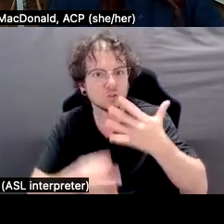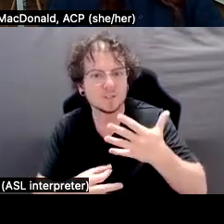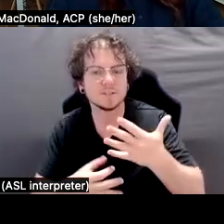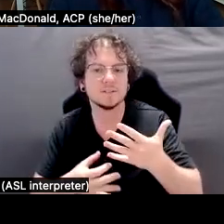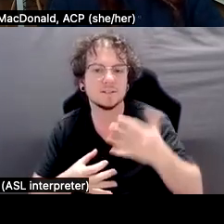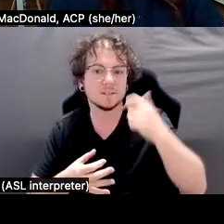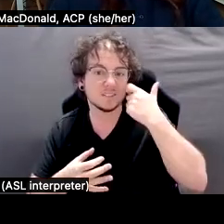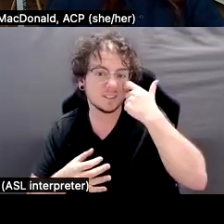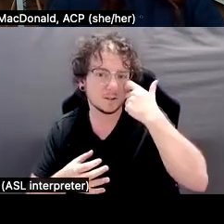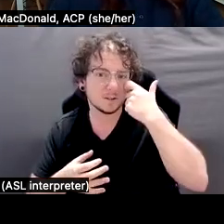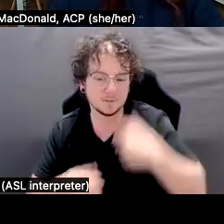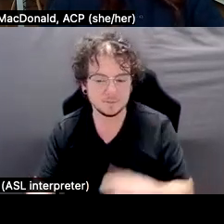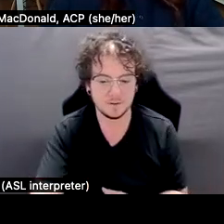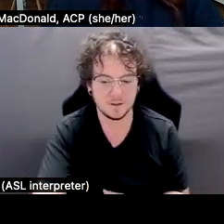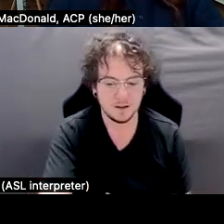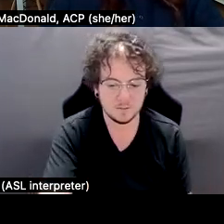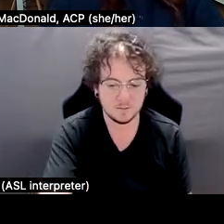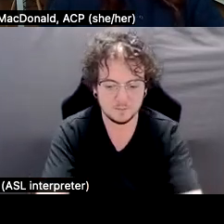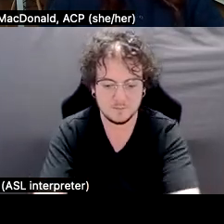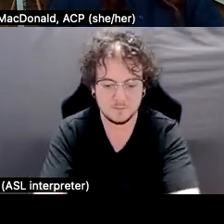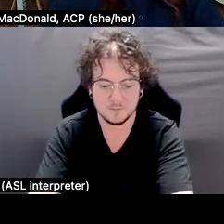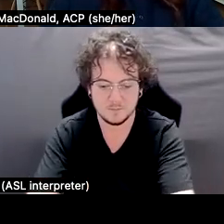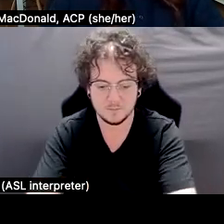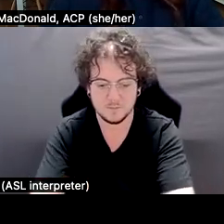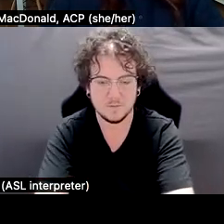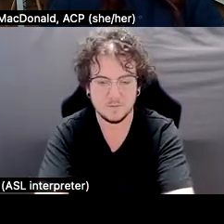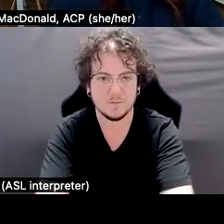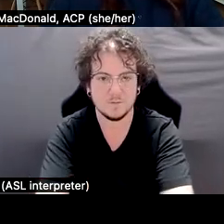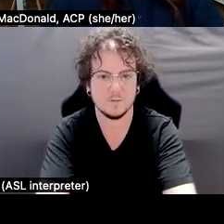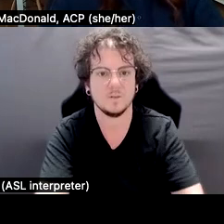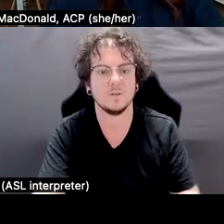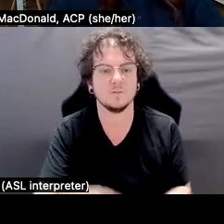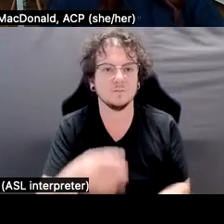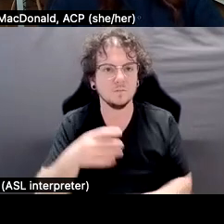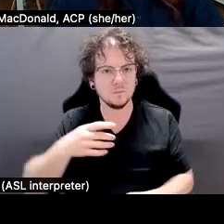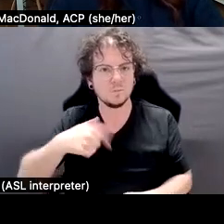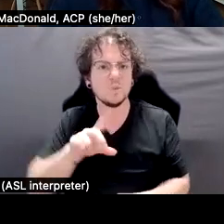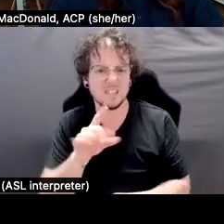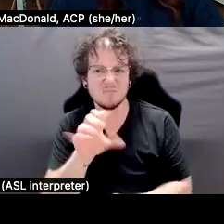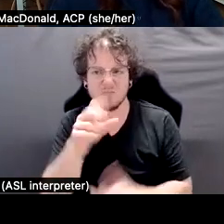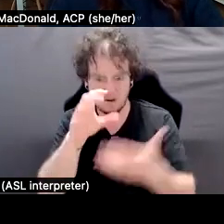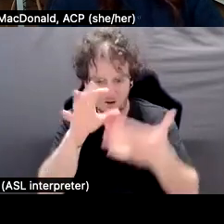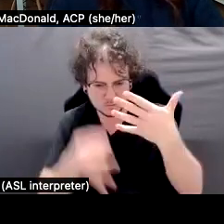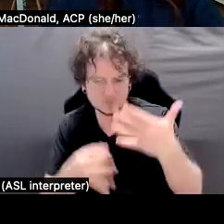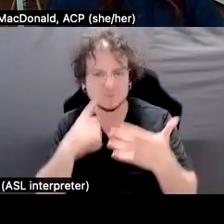every racial identity against salary averages, especially since, as I previously mentioned,